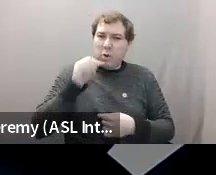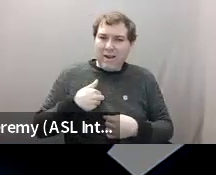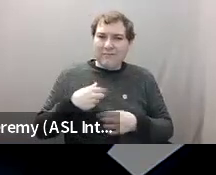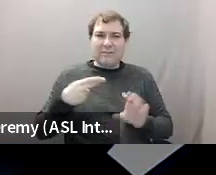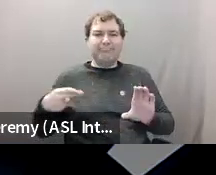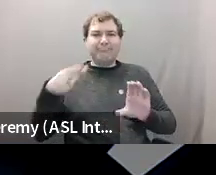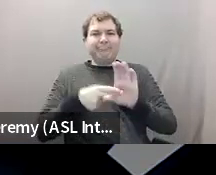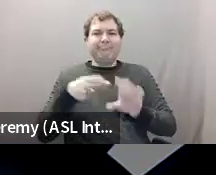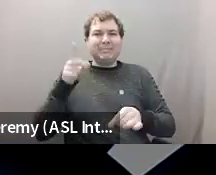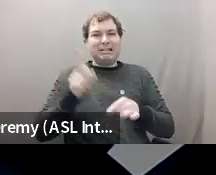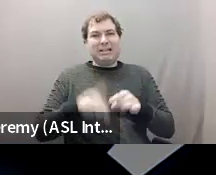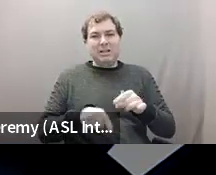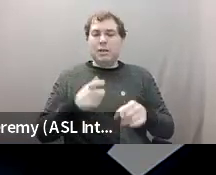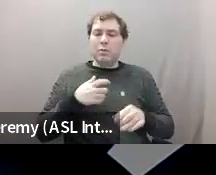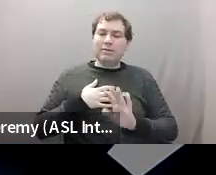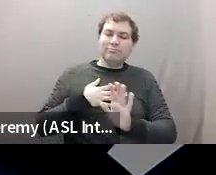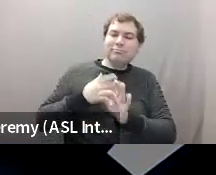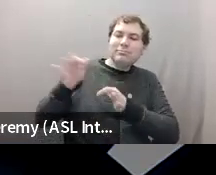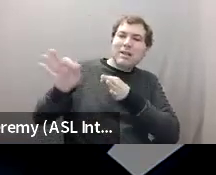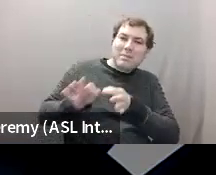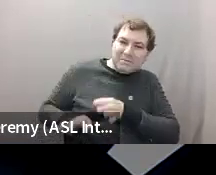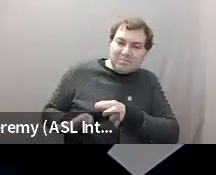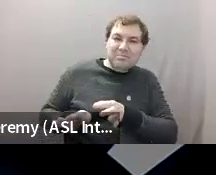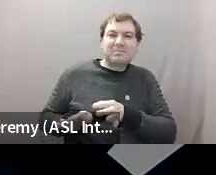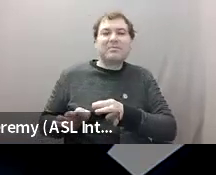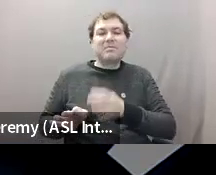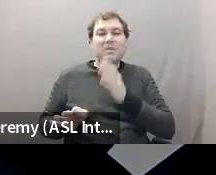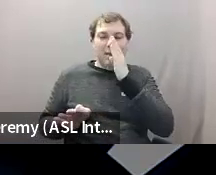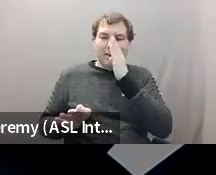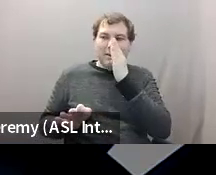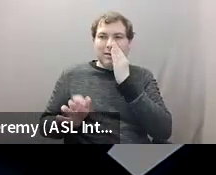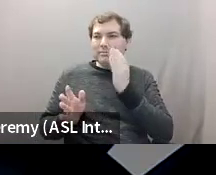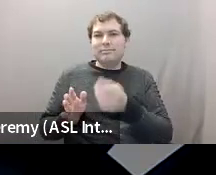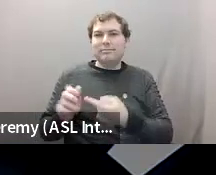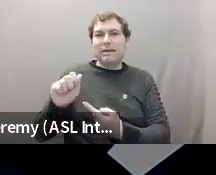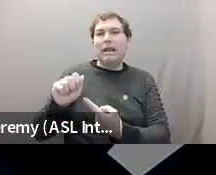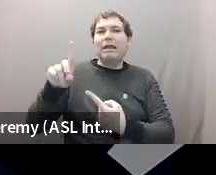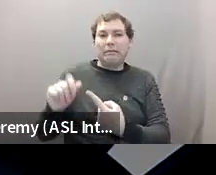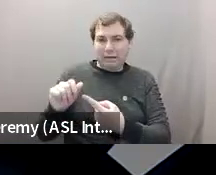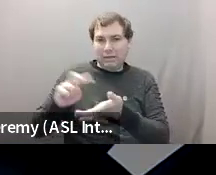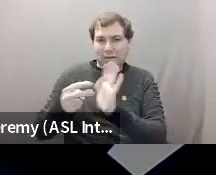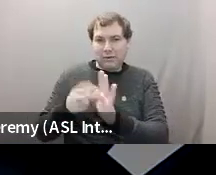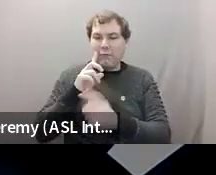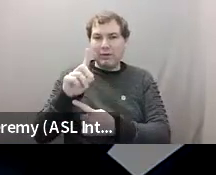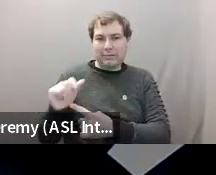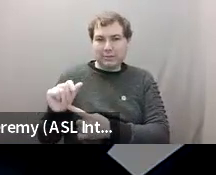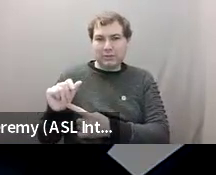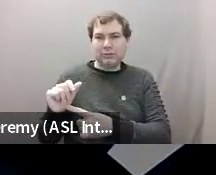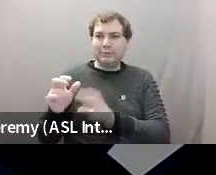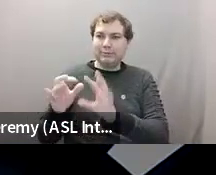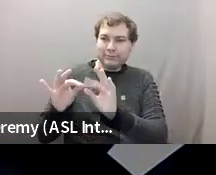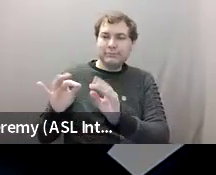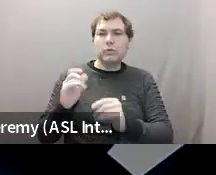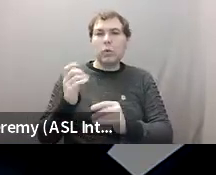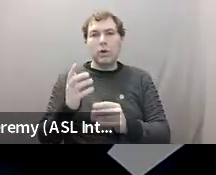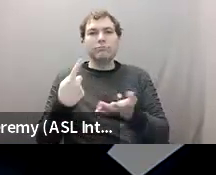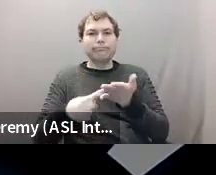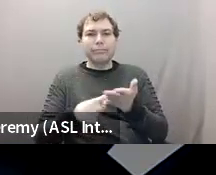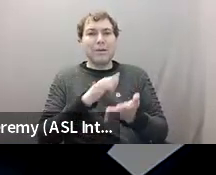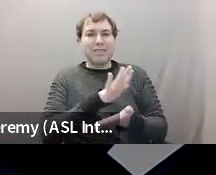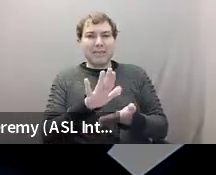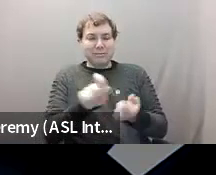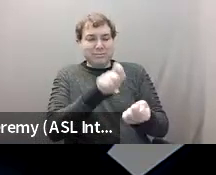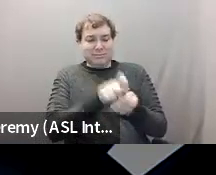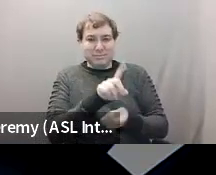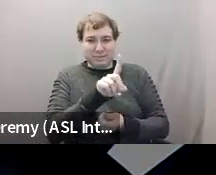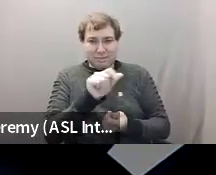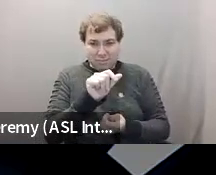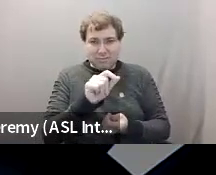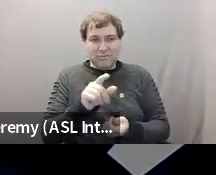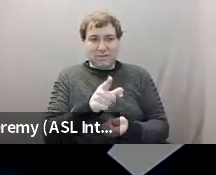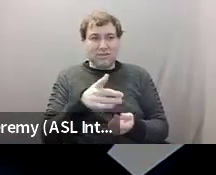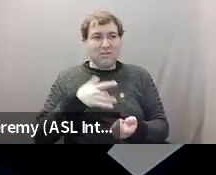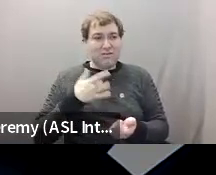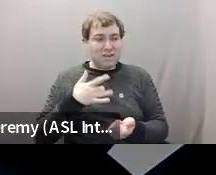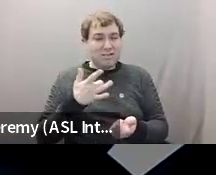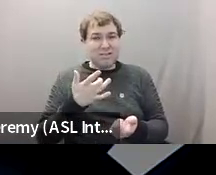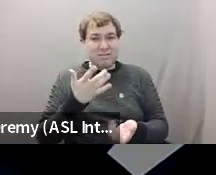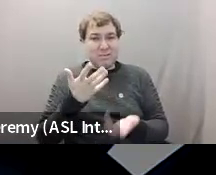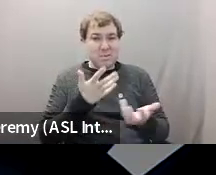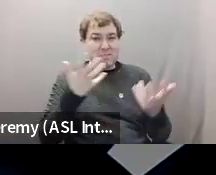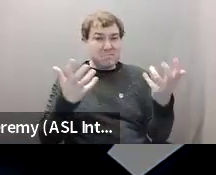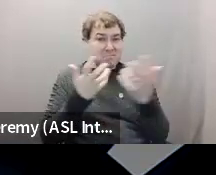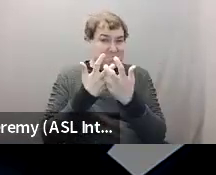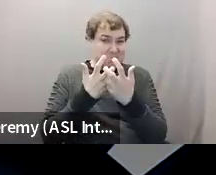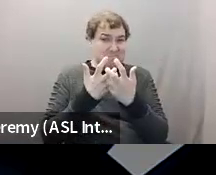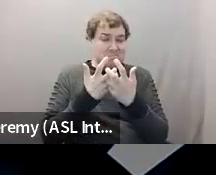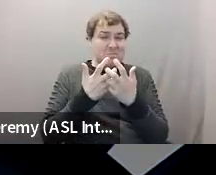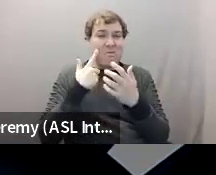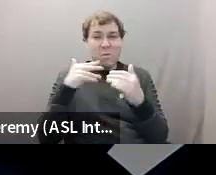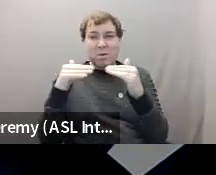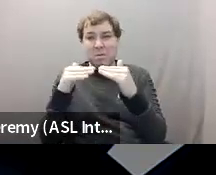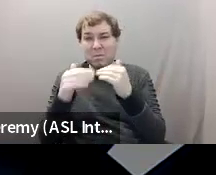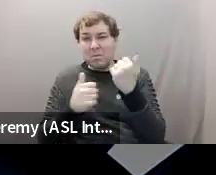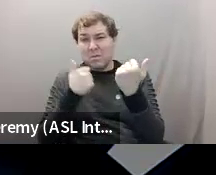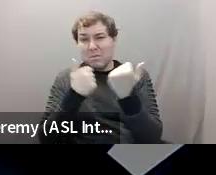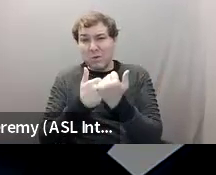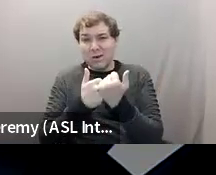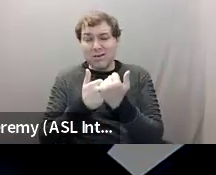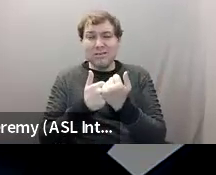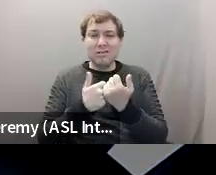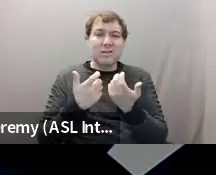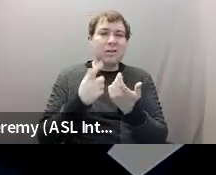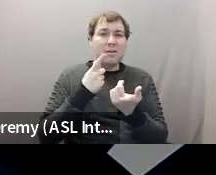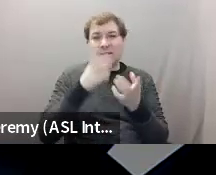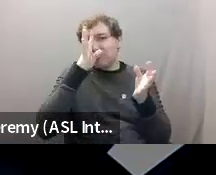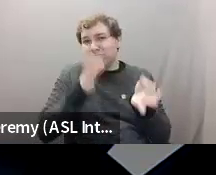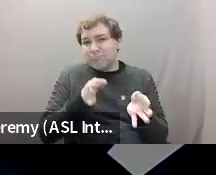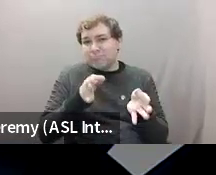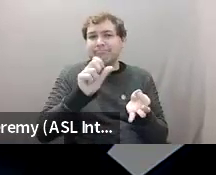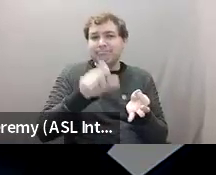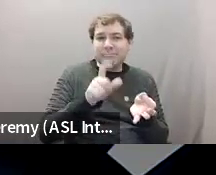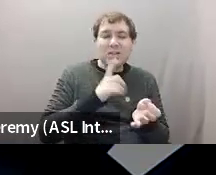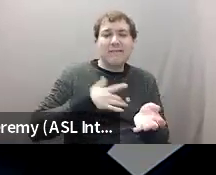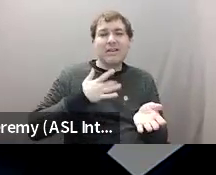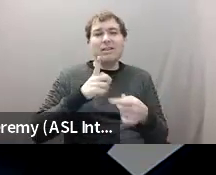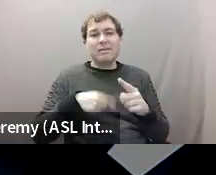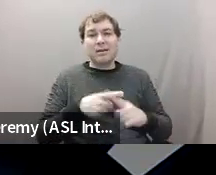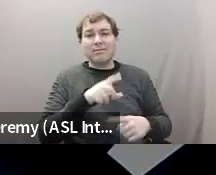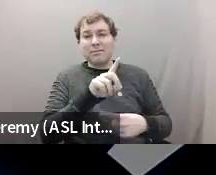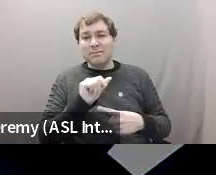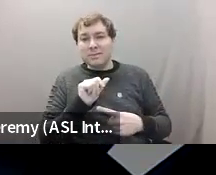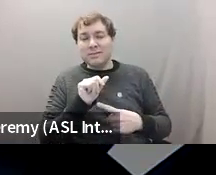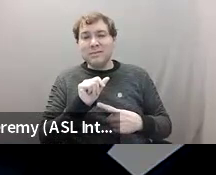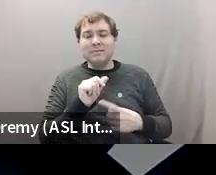Maria Cordova: So sometimes we'll explain to them. You know, we'll use an Ada definition of disability, or we'll just talk more about their disability. And see if they feel like it. Maybe the Peer support group would be good for them, and if they maybe change their mind about how they feel about disability, and sometimes